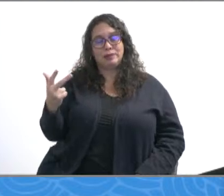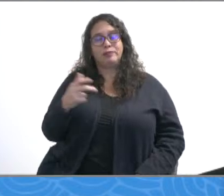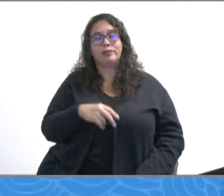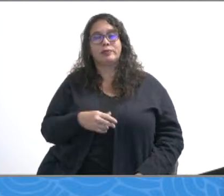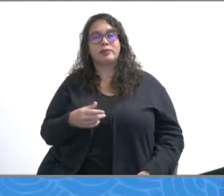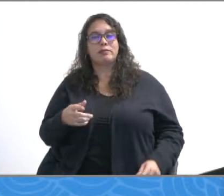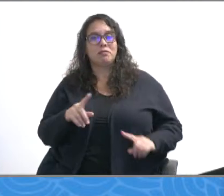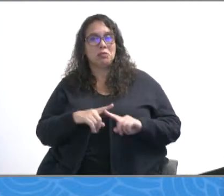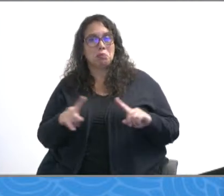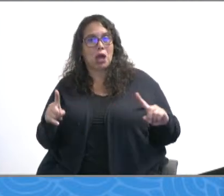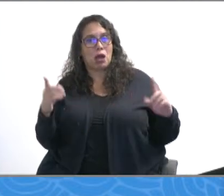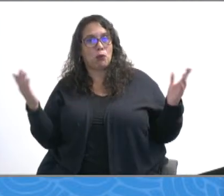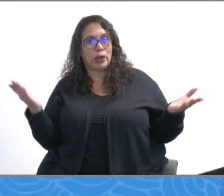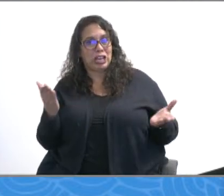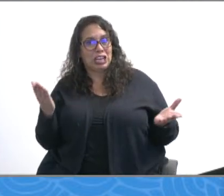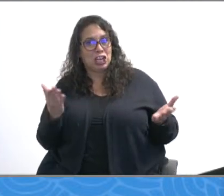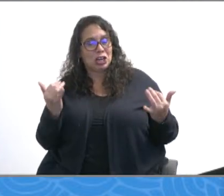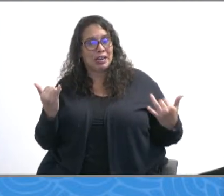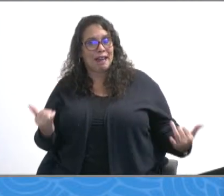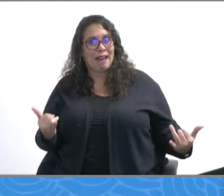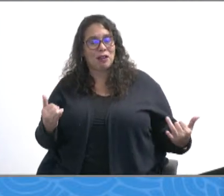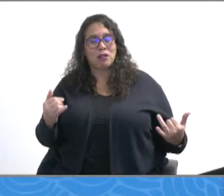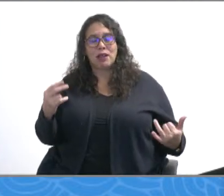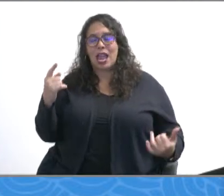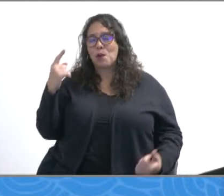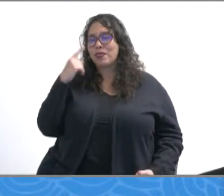and we're thinking well into '22-'23 budget planning.